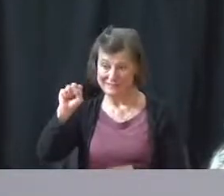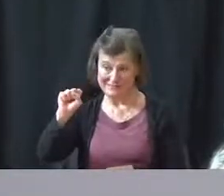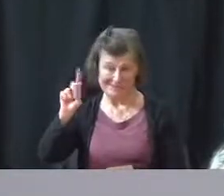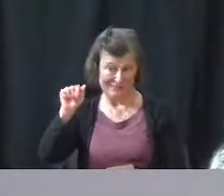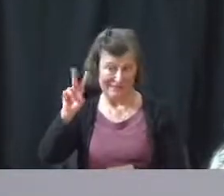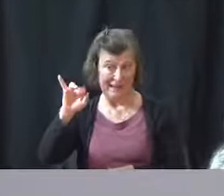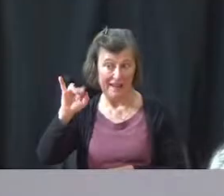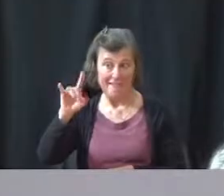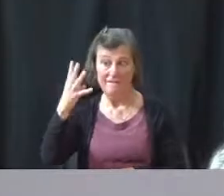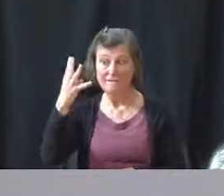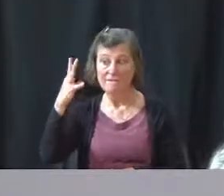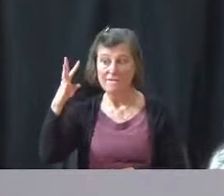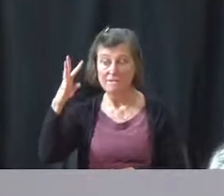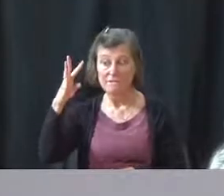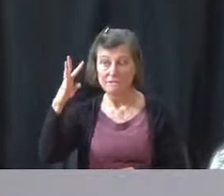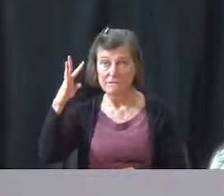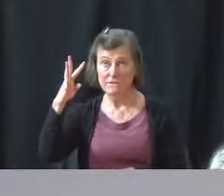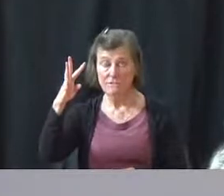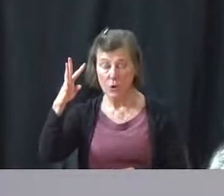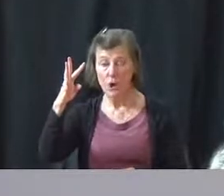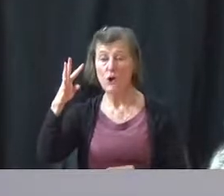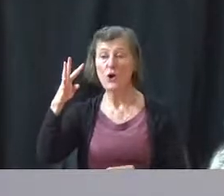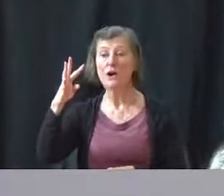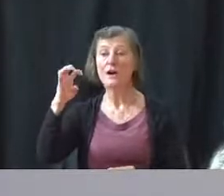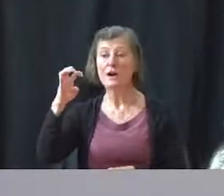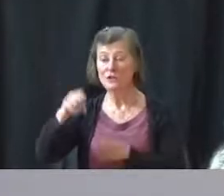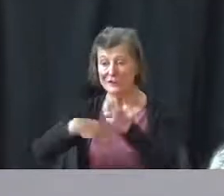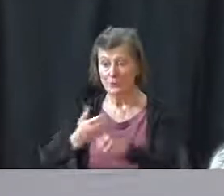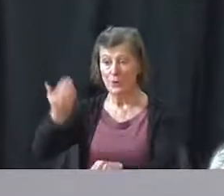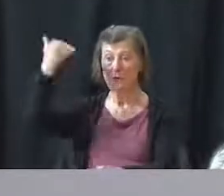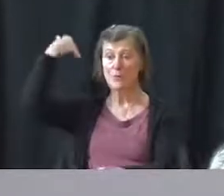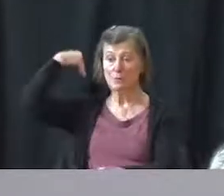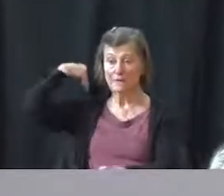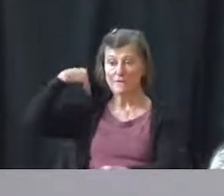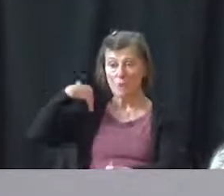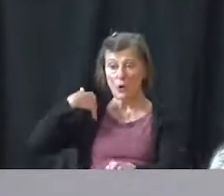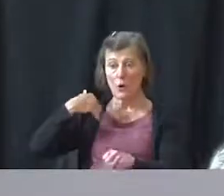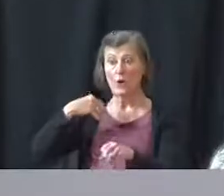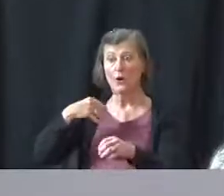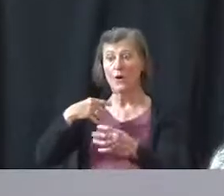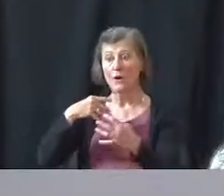same region of Transylvania, was imprisoned and perished in a remote dungeon because he